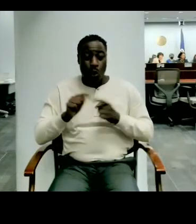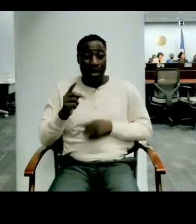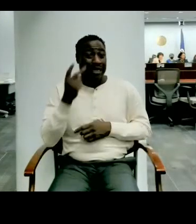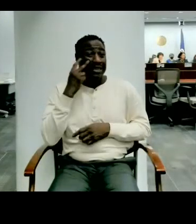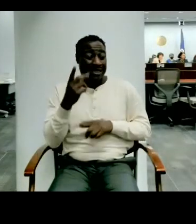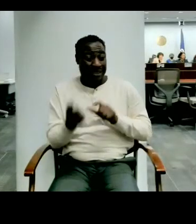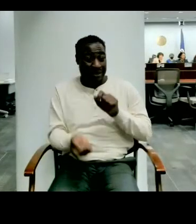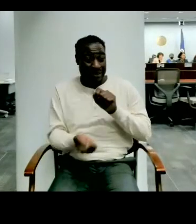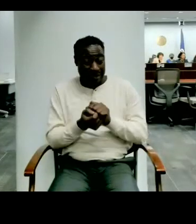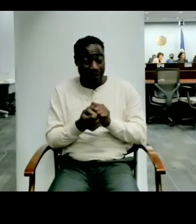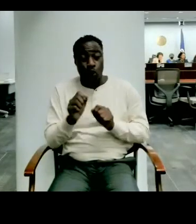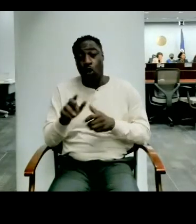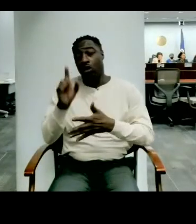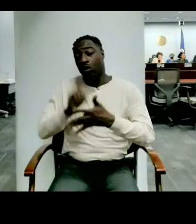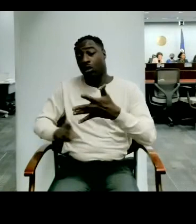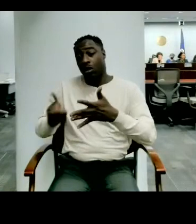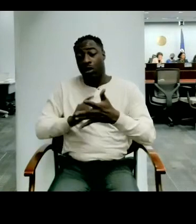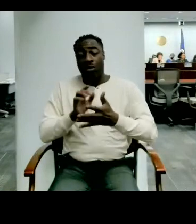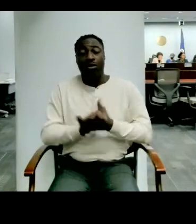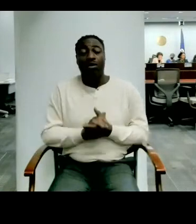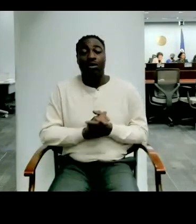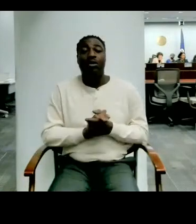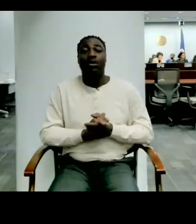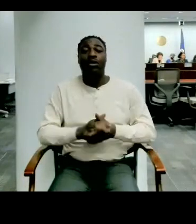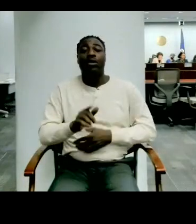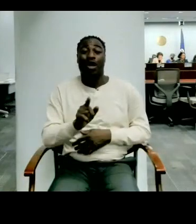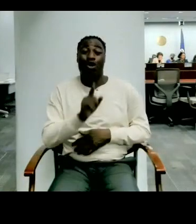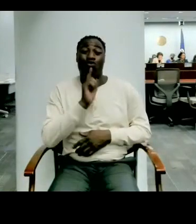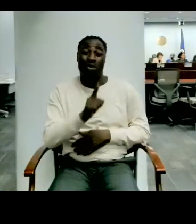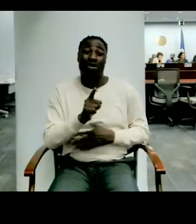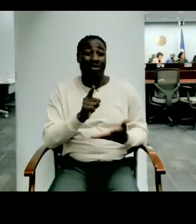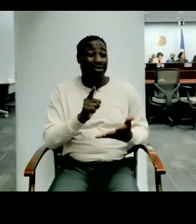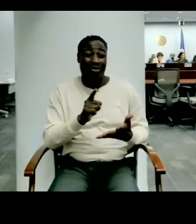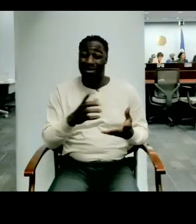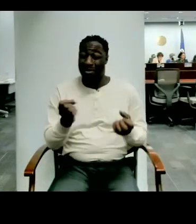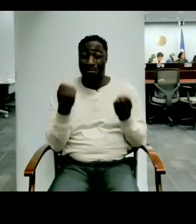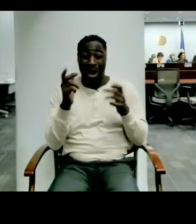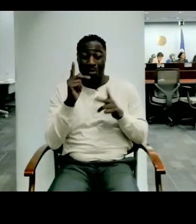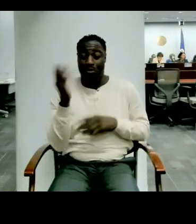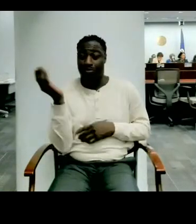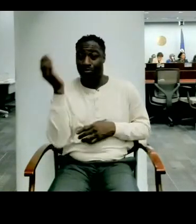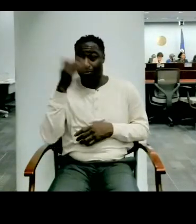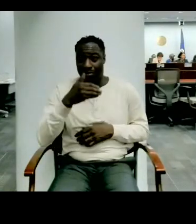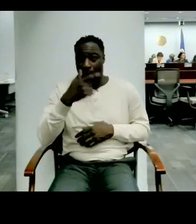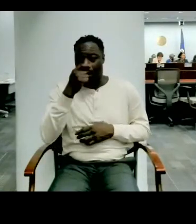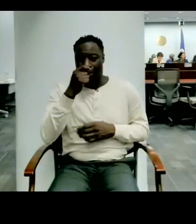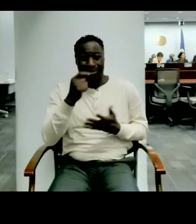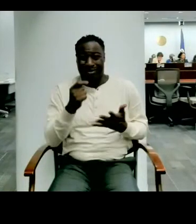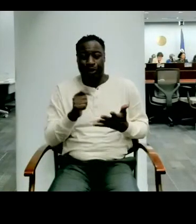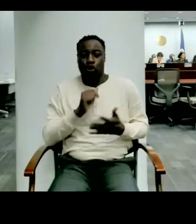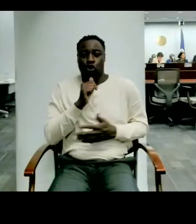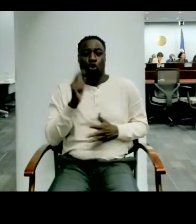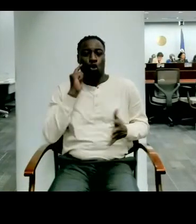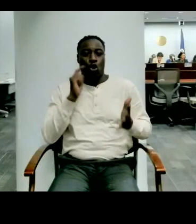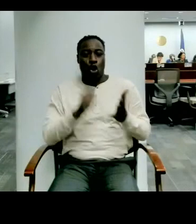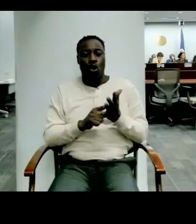Discrimination and retaliation are pervasive because they thrive in the dark, when workers signed an NDA they agree not to tell